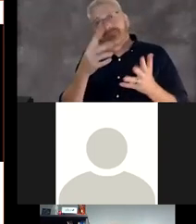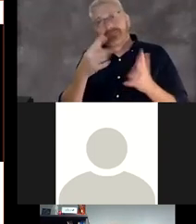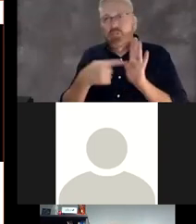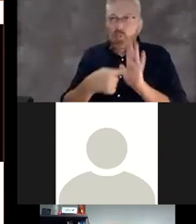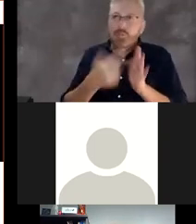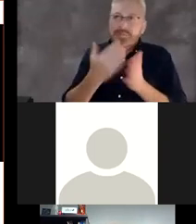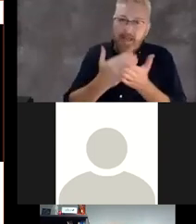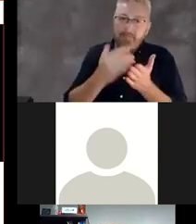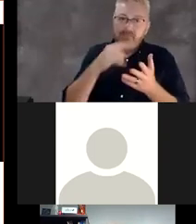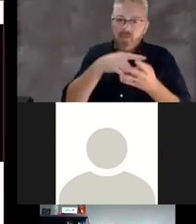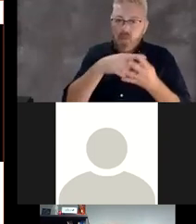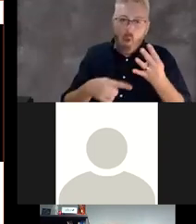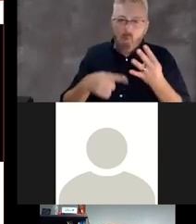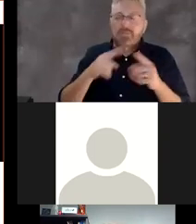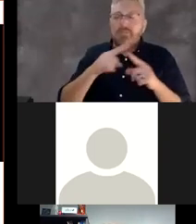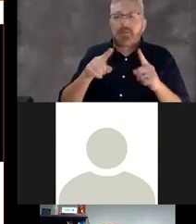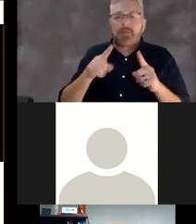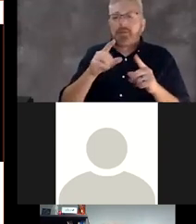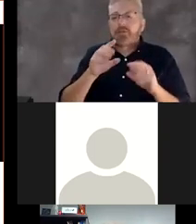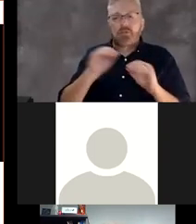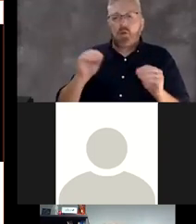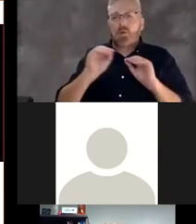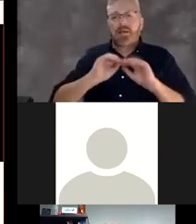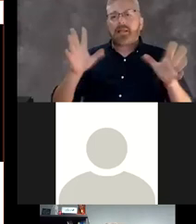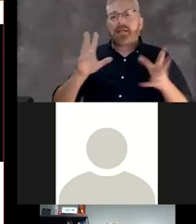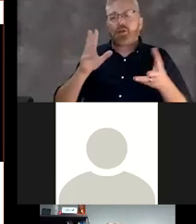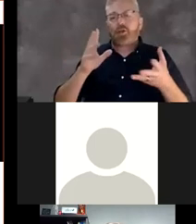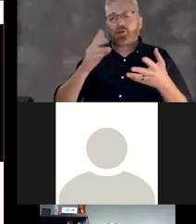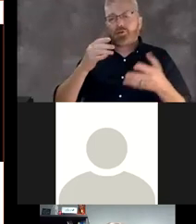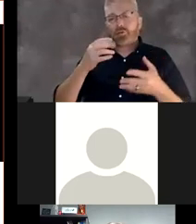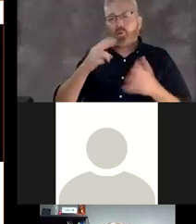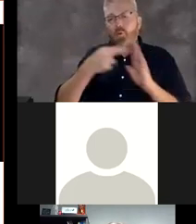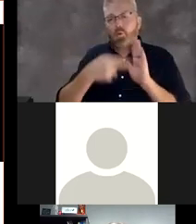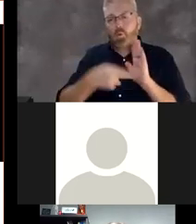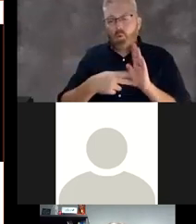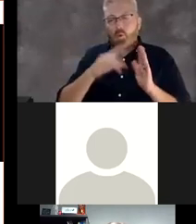BUT THERE'S NO BRIGHT LINE. IT'S REALLY A JUDGMENT CALL ON